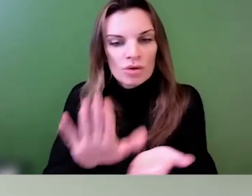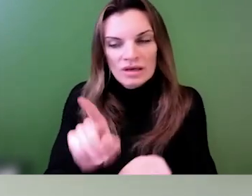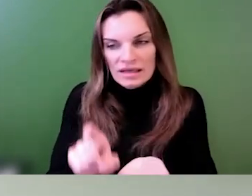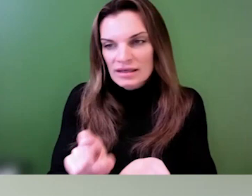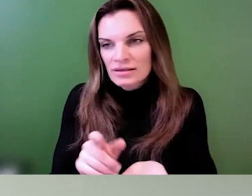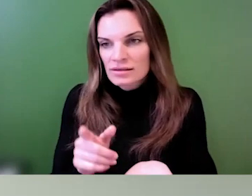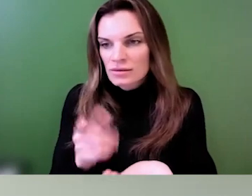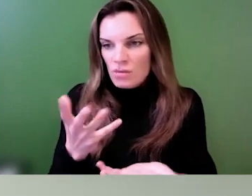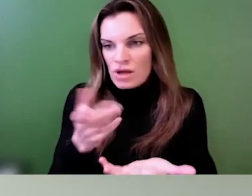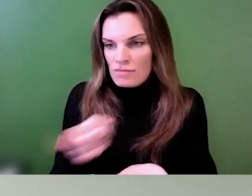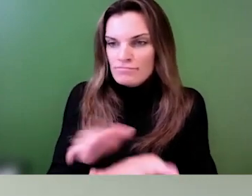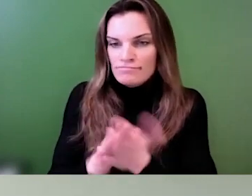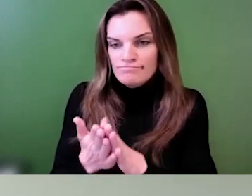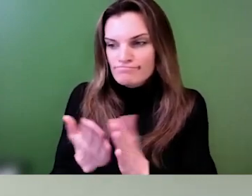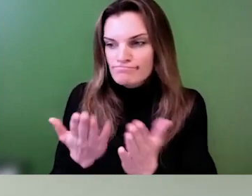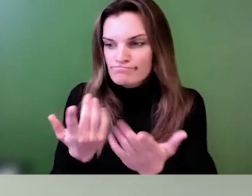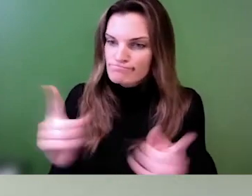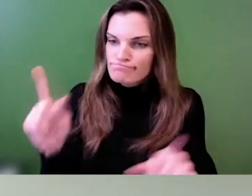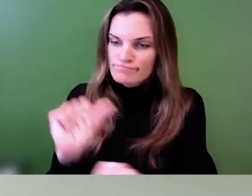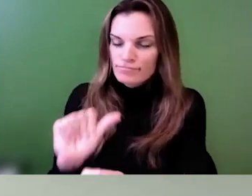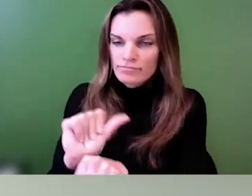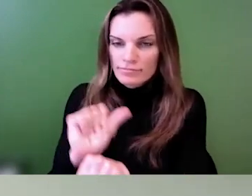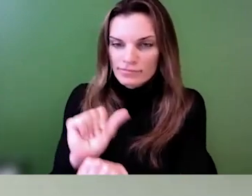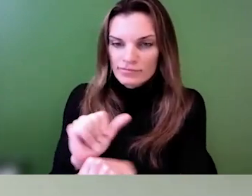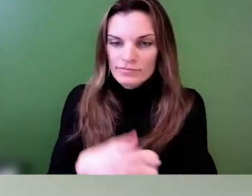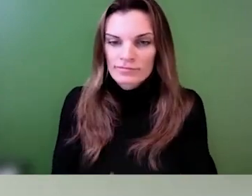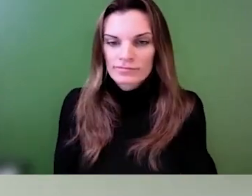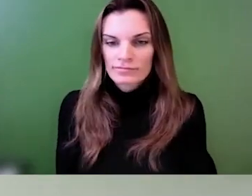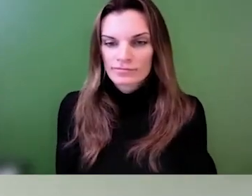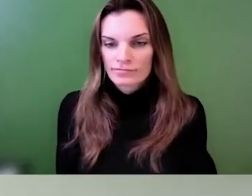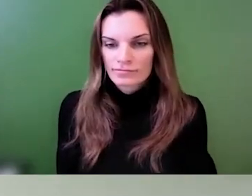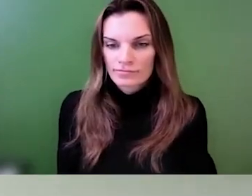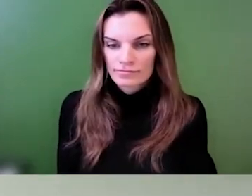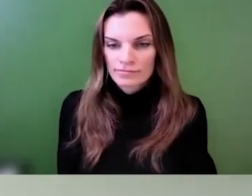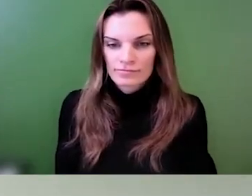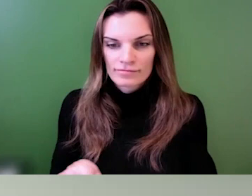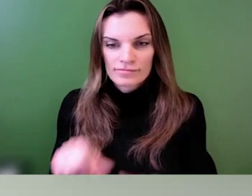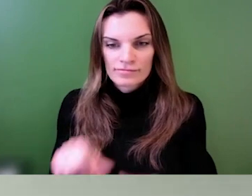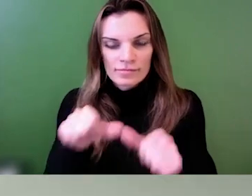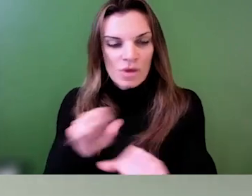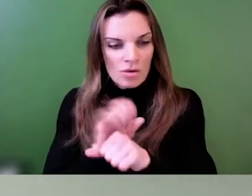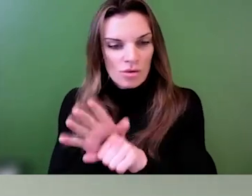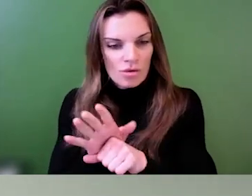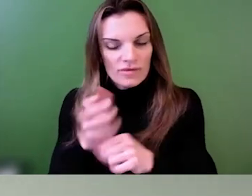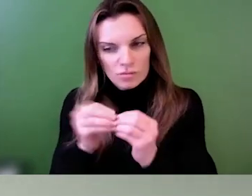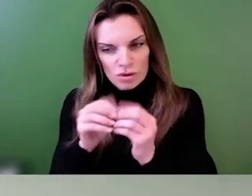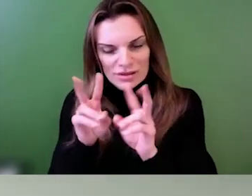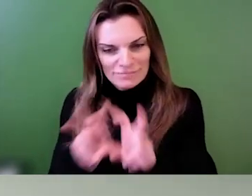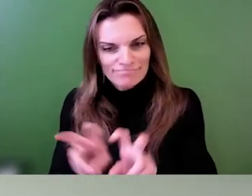order to work and to push forward this long COVID research. But, yeah, so I